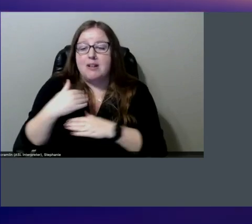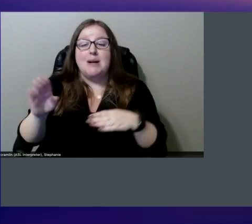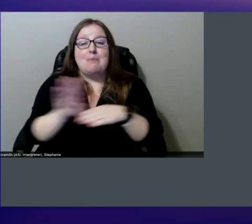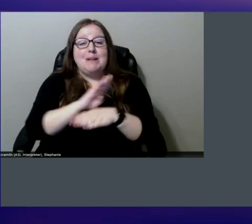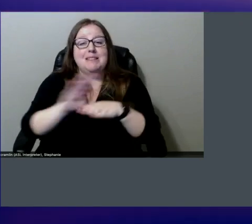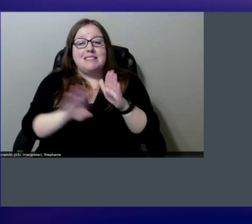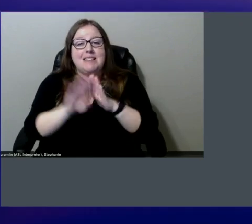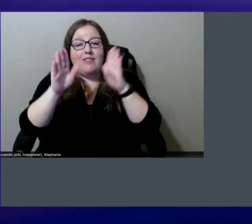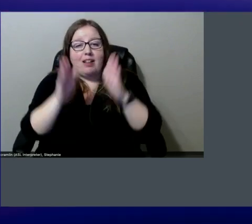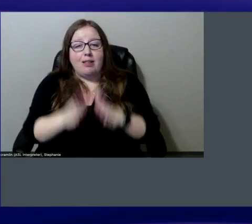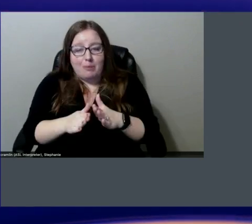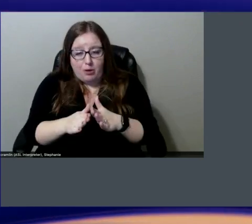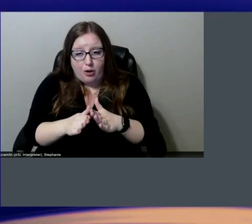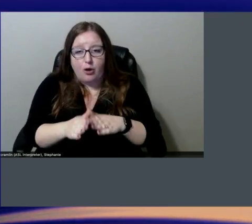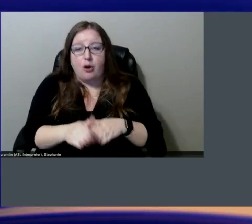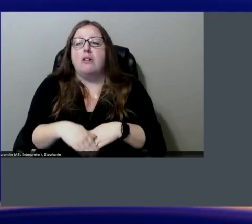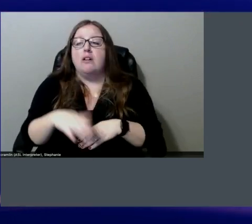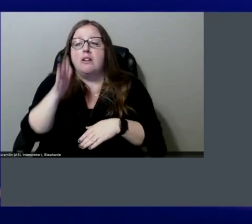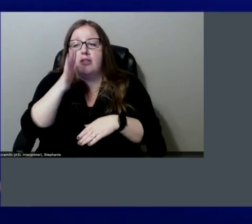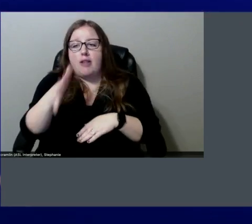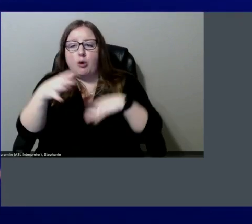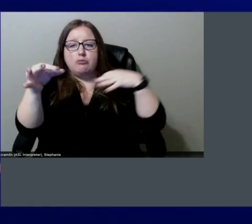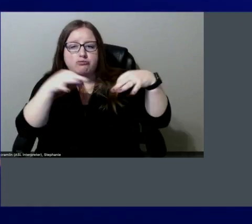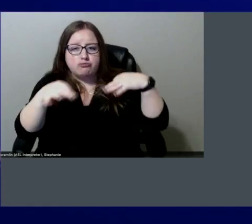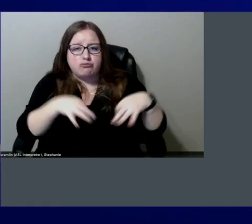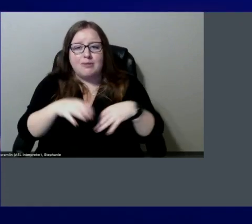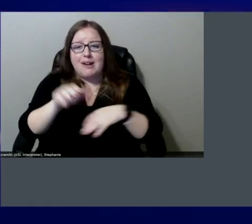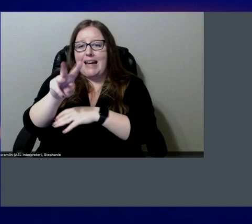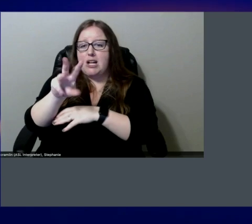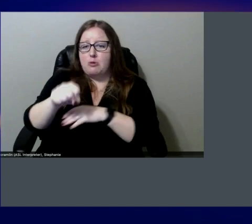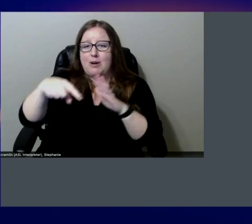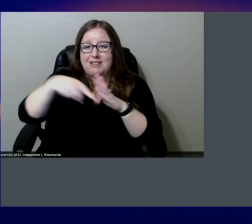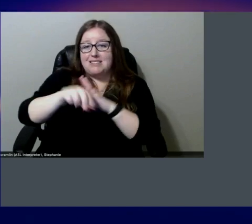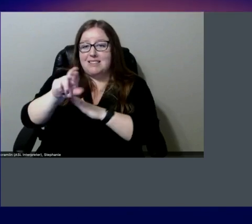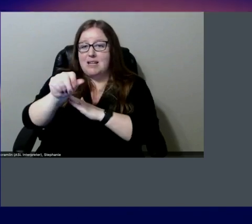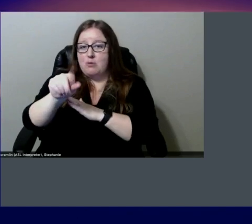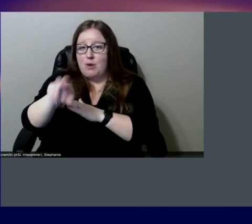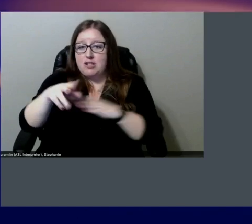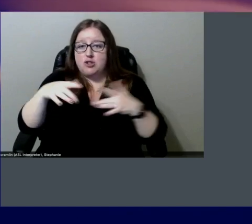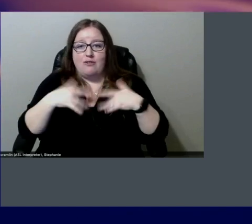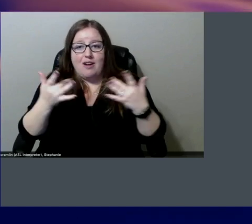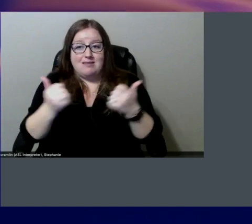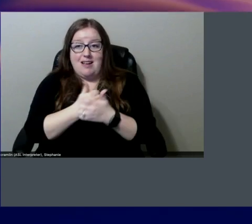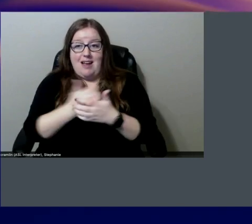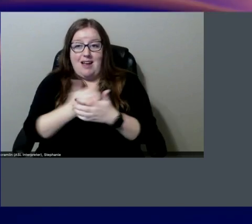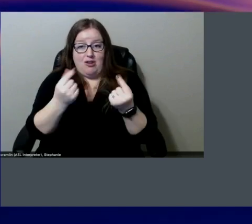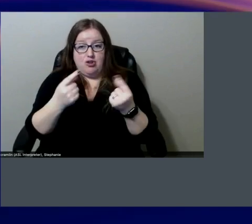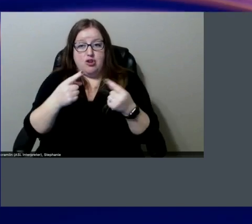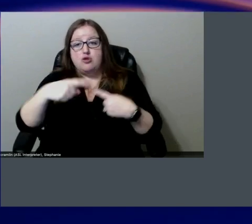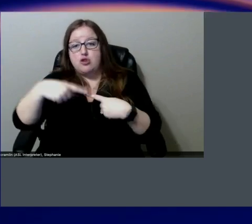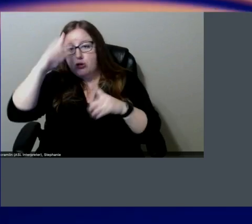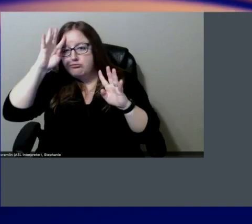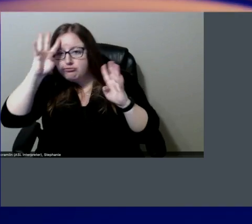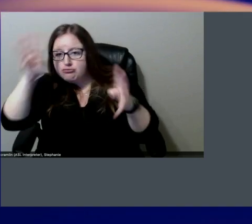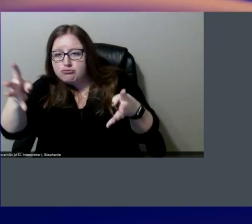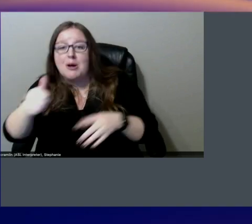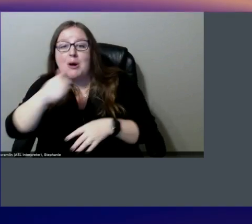It'll walk you through AWS DeepRacer events and everything you need to do to create your own private race to upskill your teams.